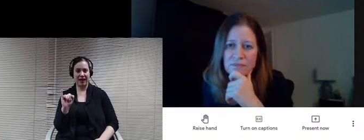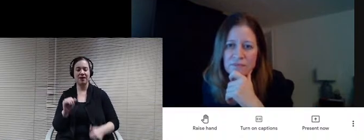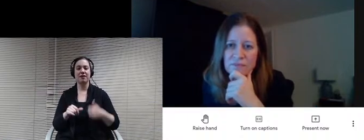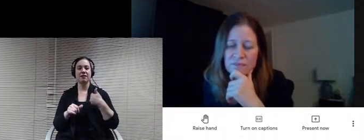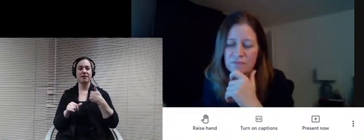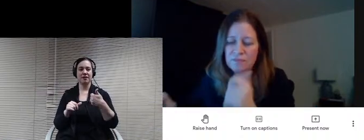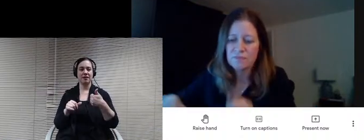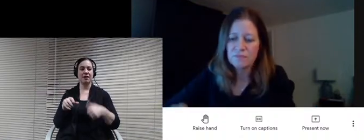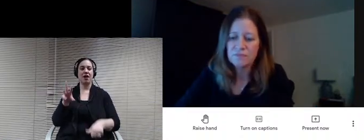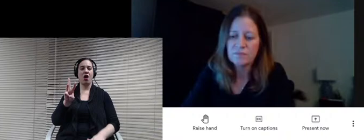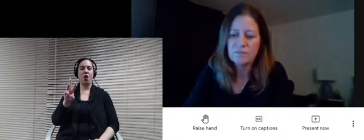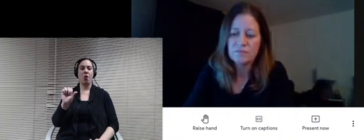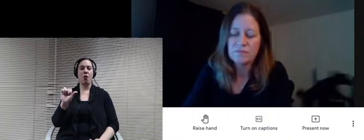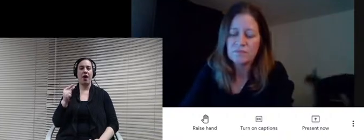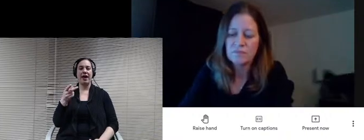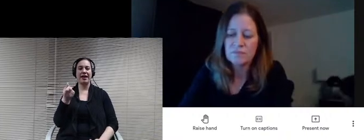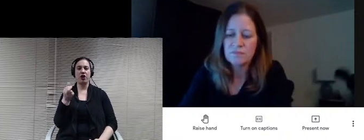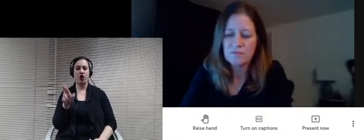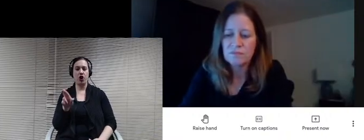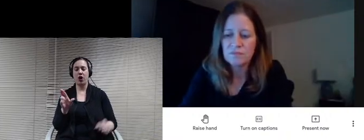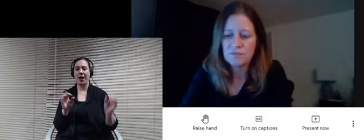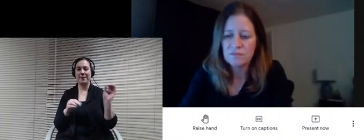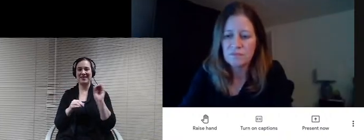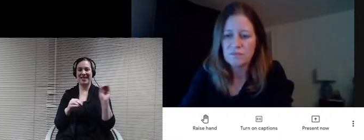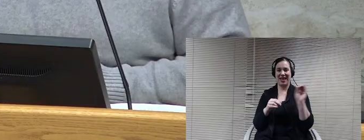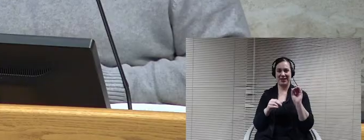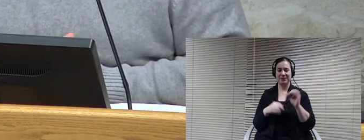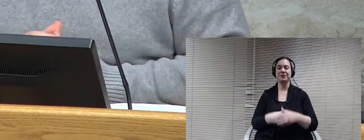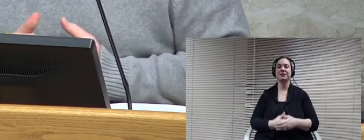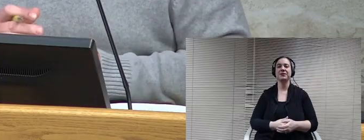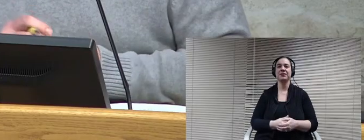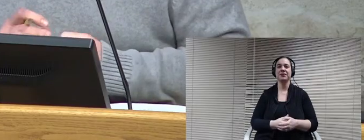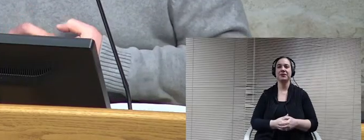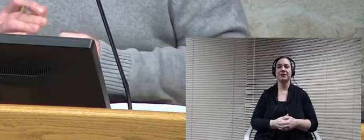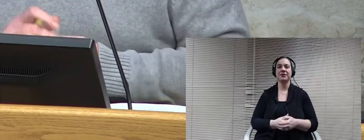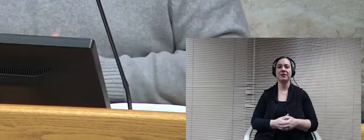I abstain, thank you. Great for everybody at home. That was six